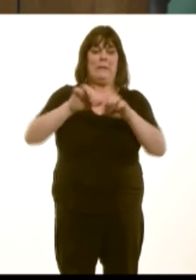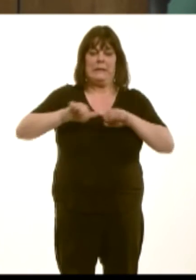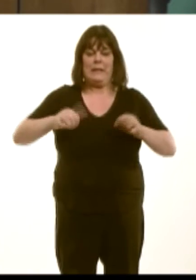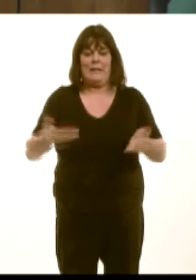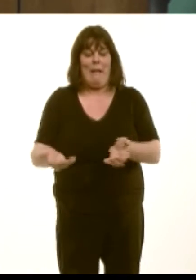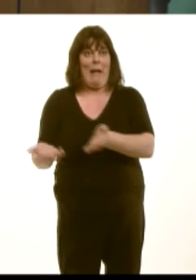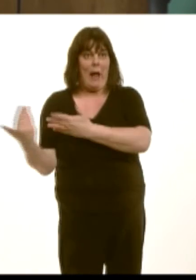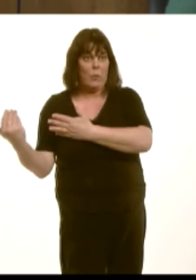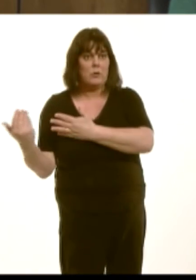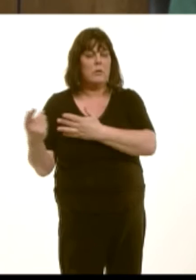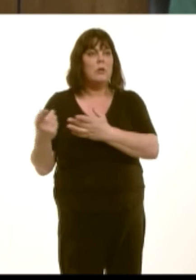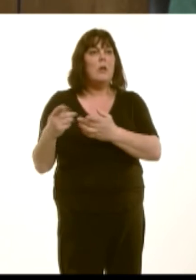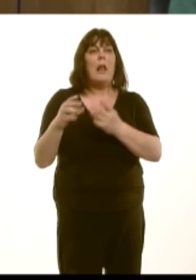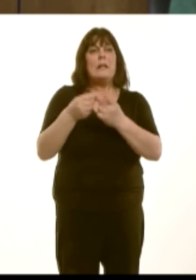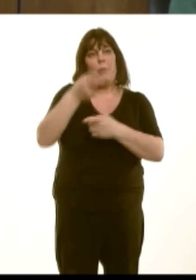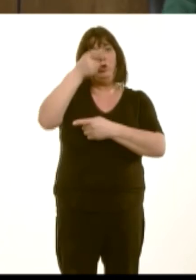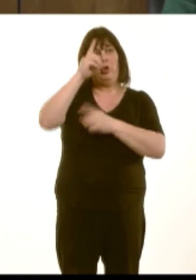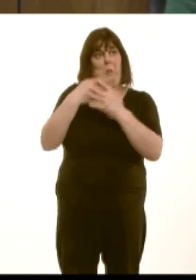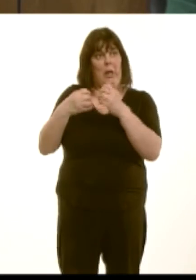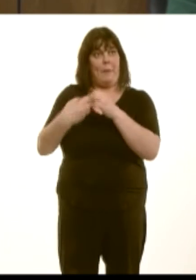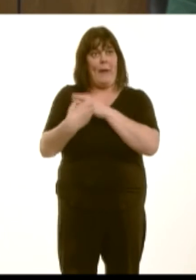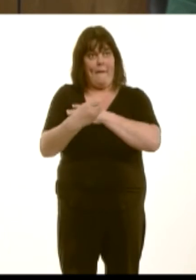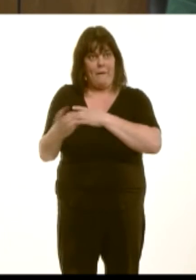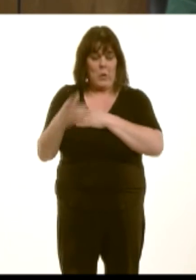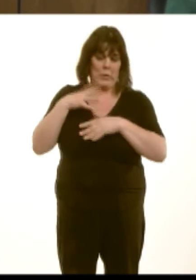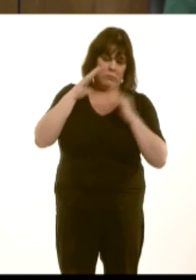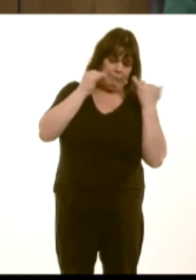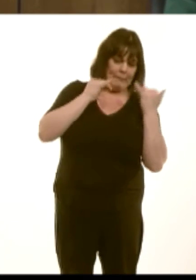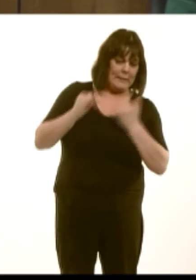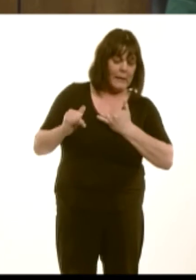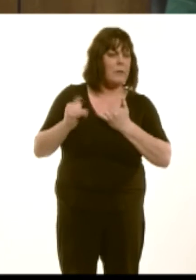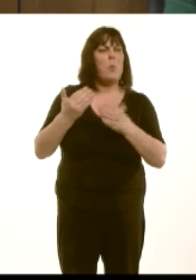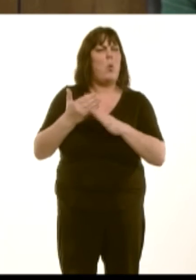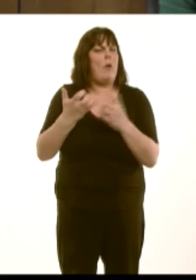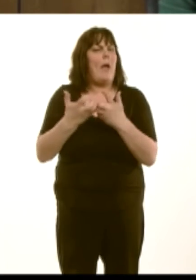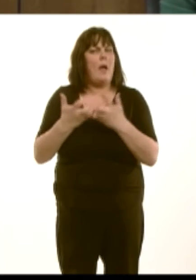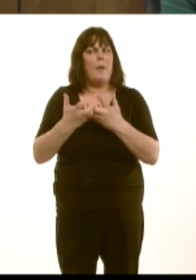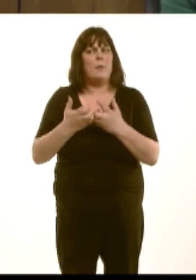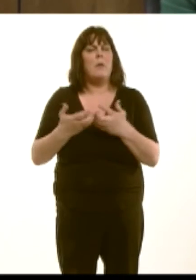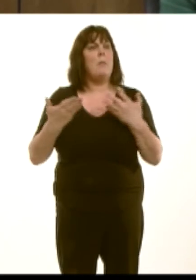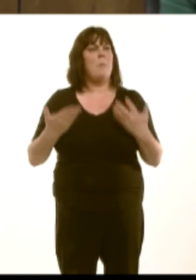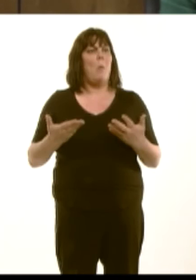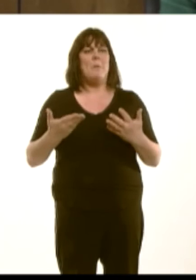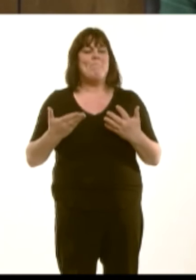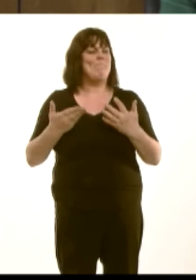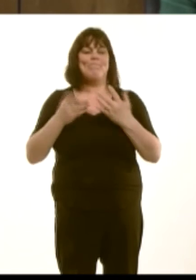Bundesliga clubs have, a full assessment would have to be made of how that would operate, and, at the moment of course, that wouldnít be possible given the fact that the Premier